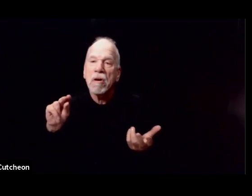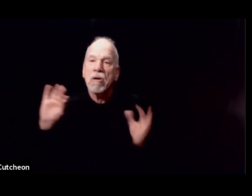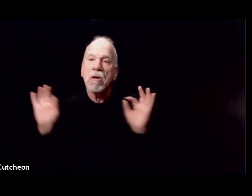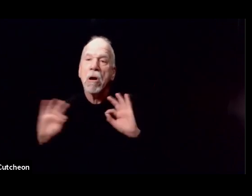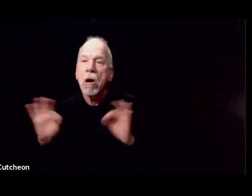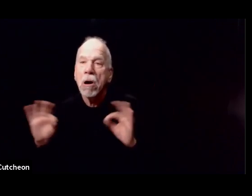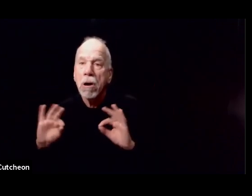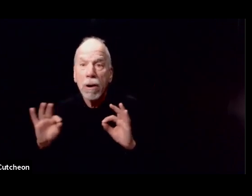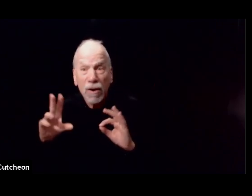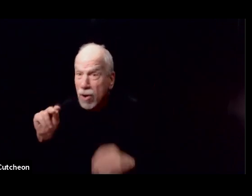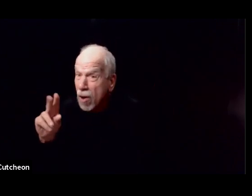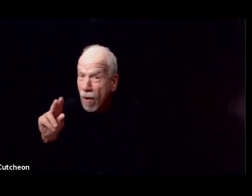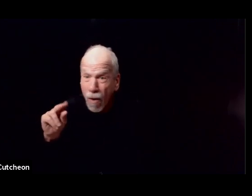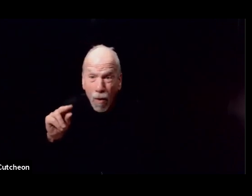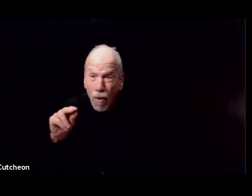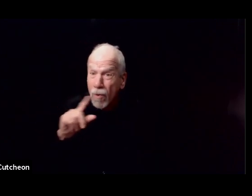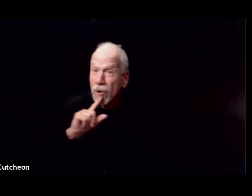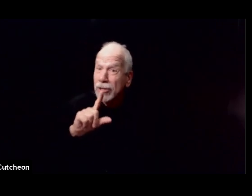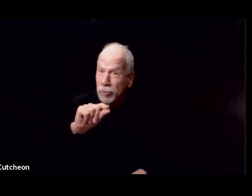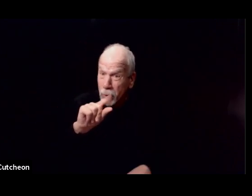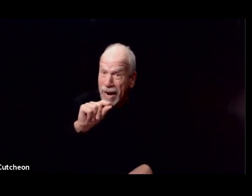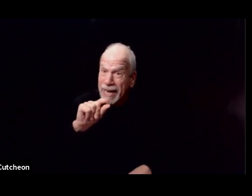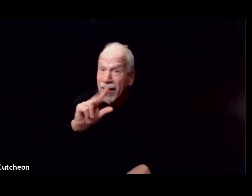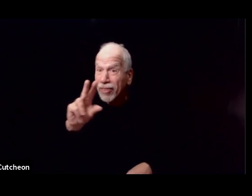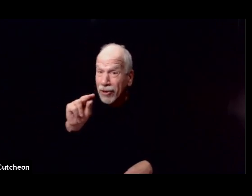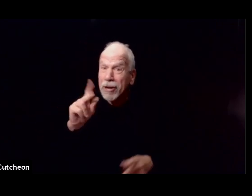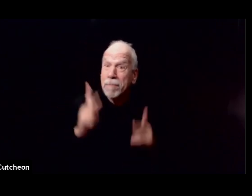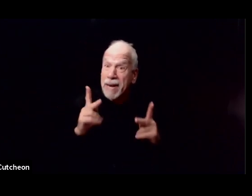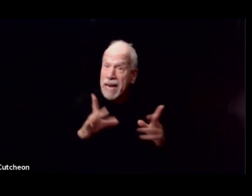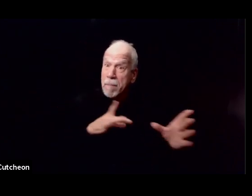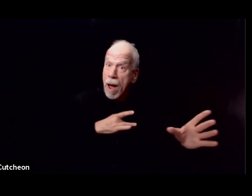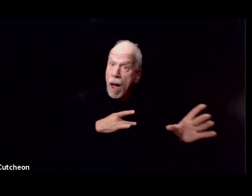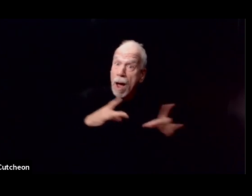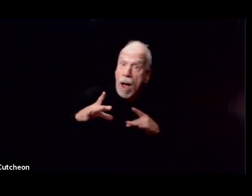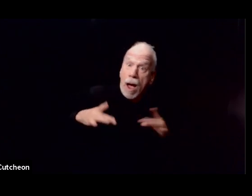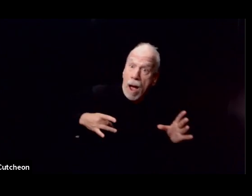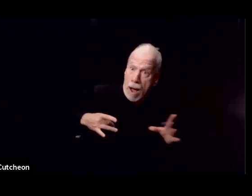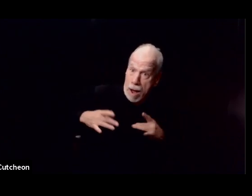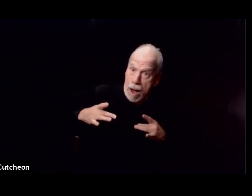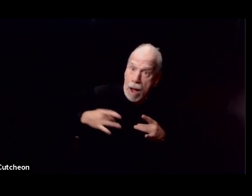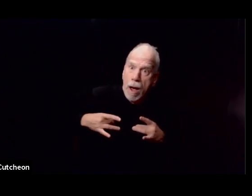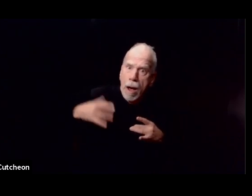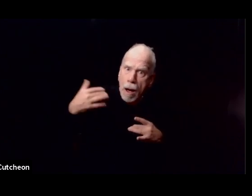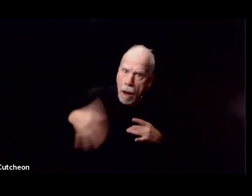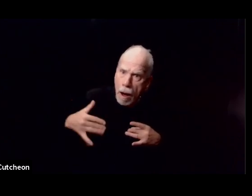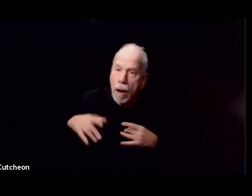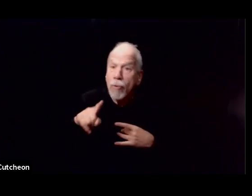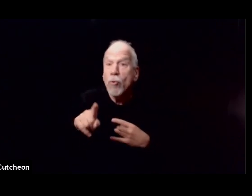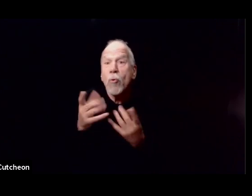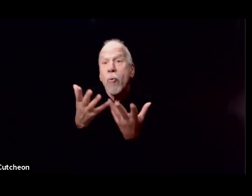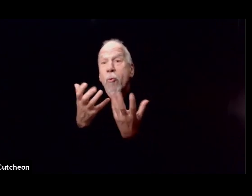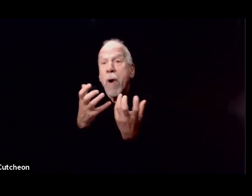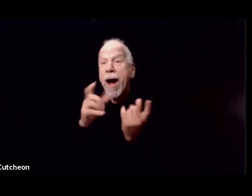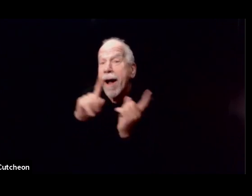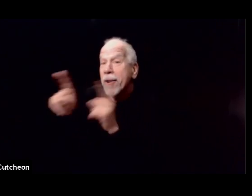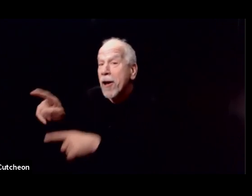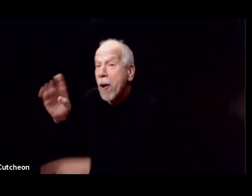carry hand sanitizer with you, and even if you may be statistically less likely to get